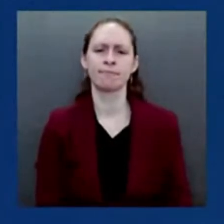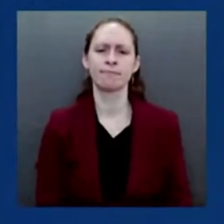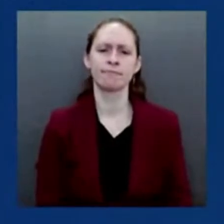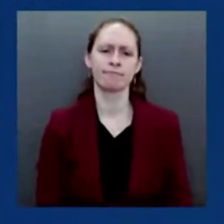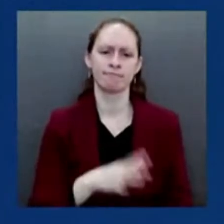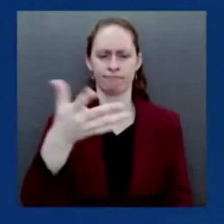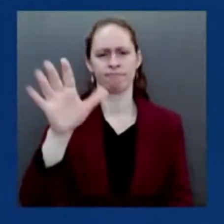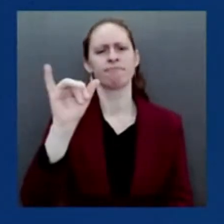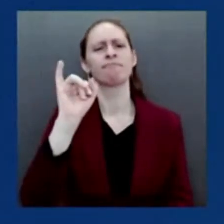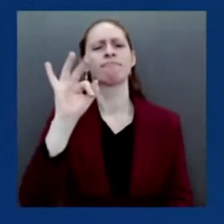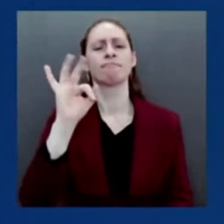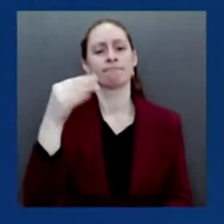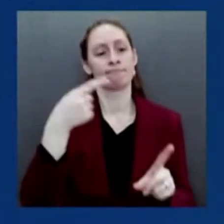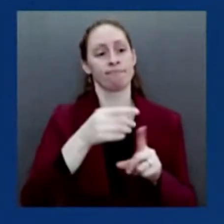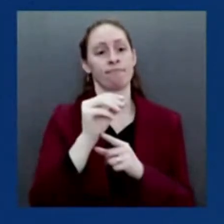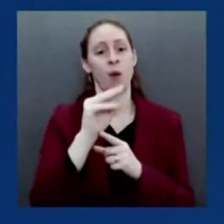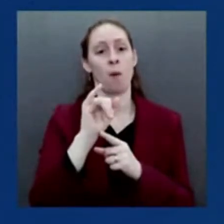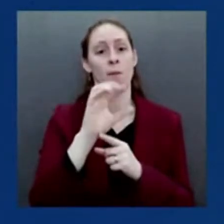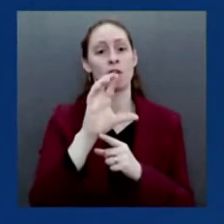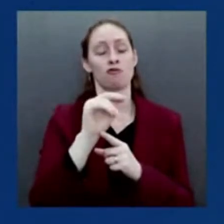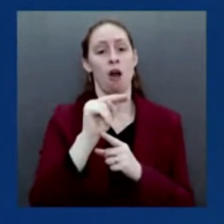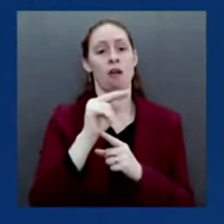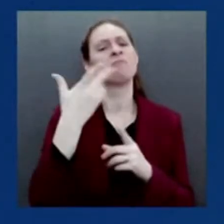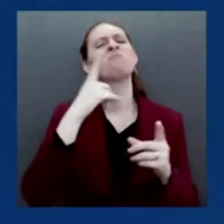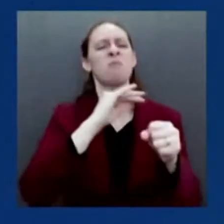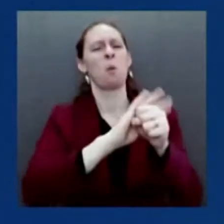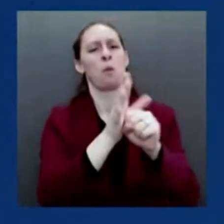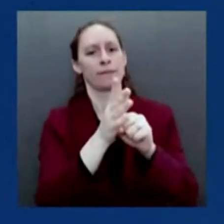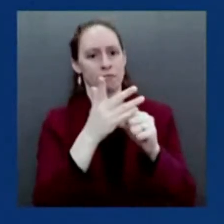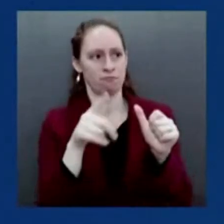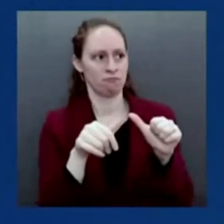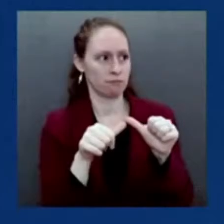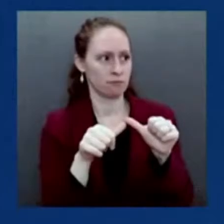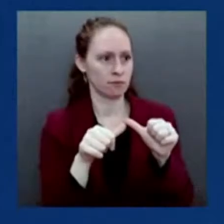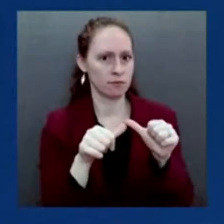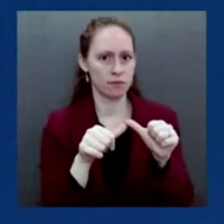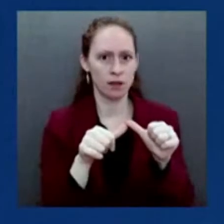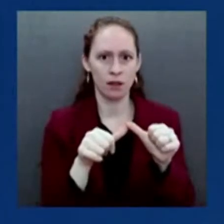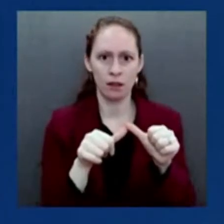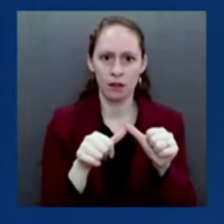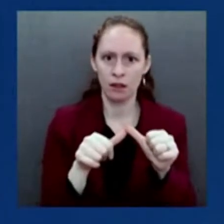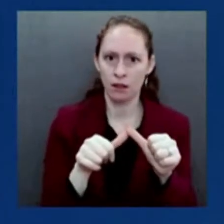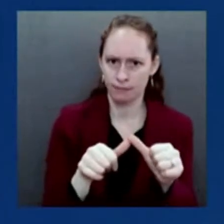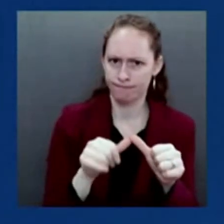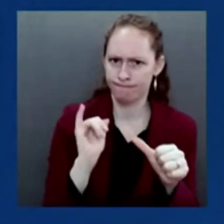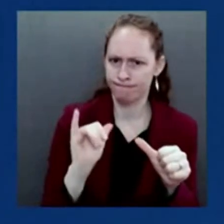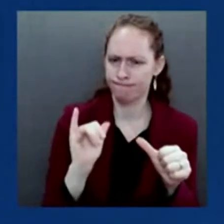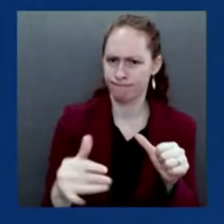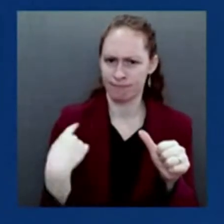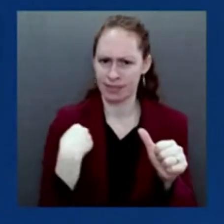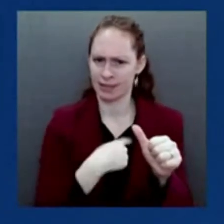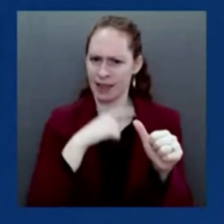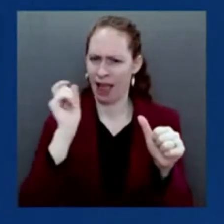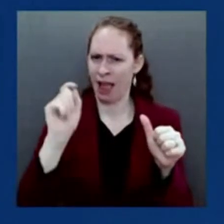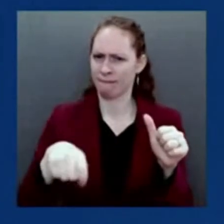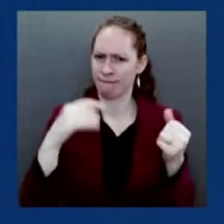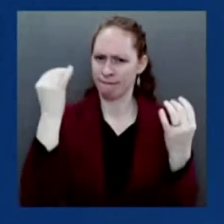LIKE WITH ENDEMIC ISSUES, IF IT